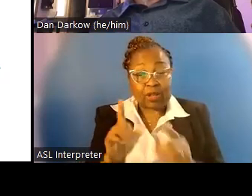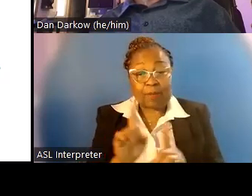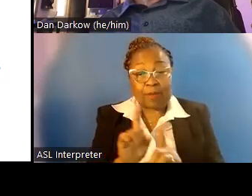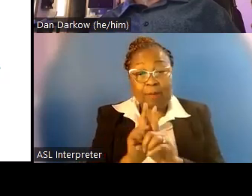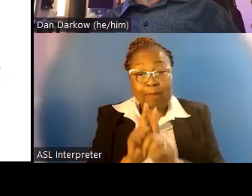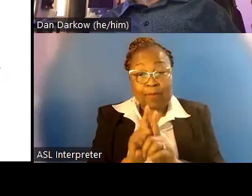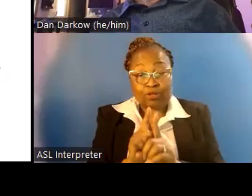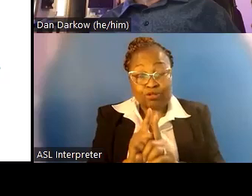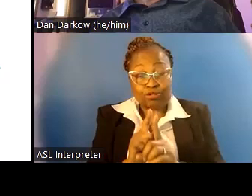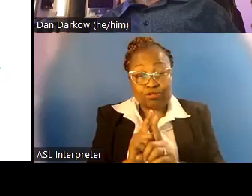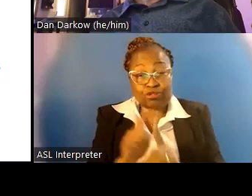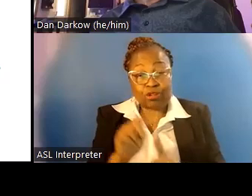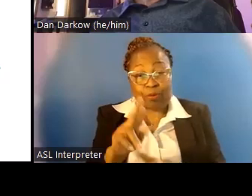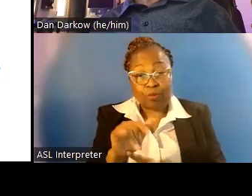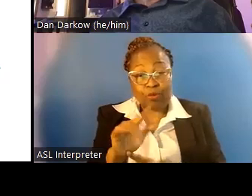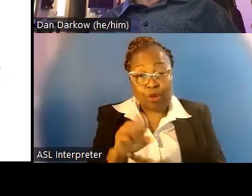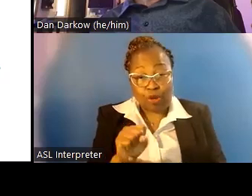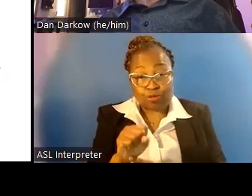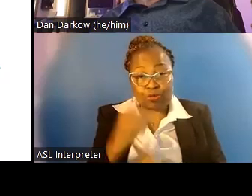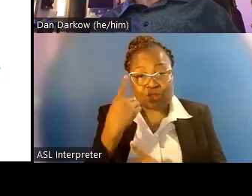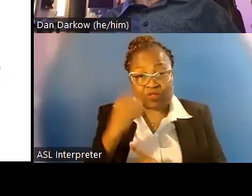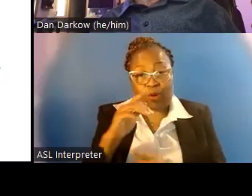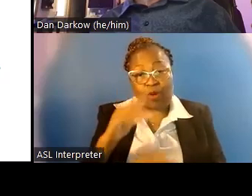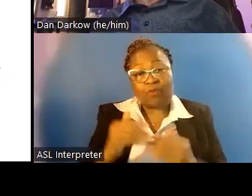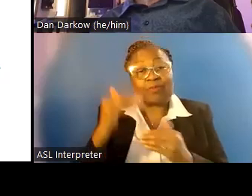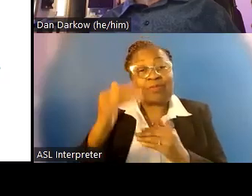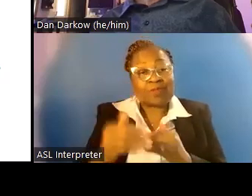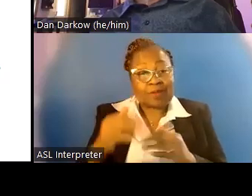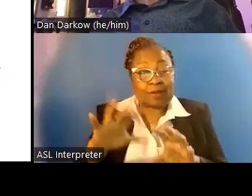for the incoming interns, sharing the co-facilitation